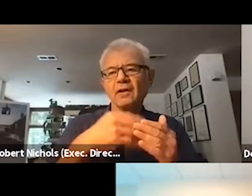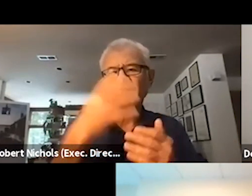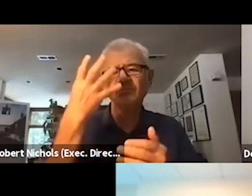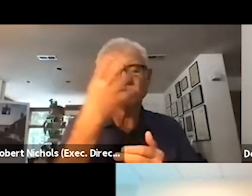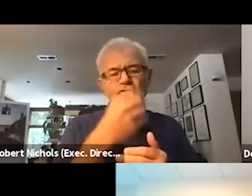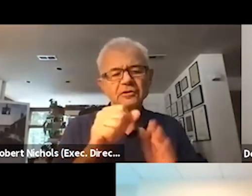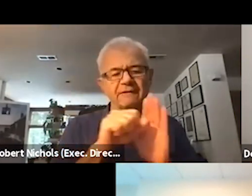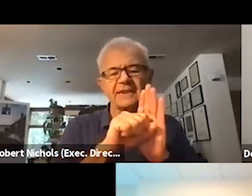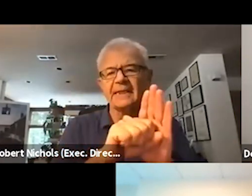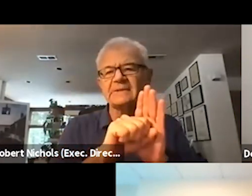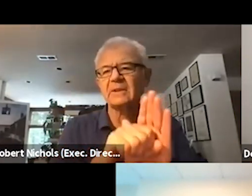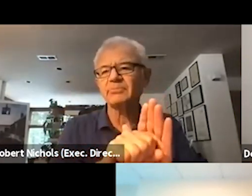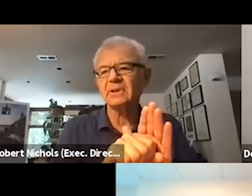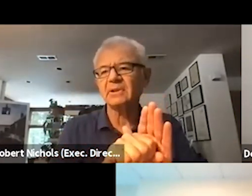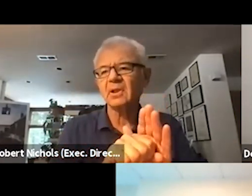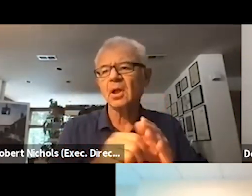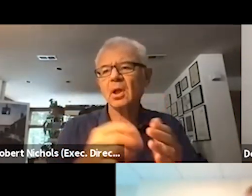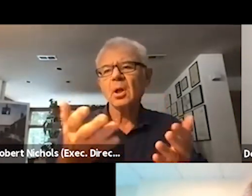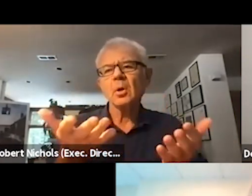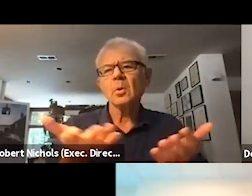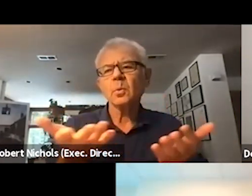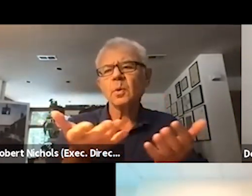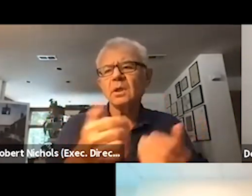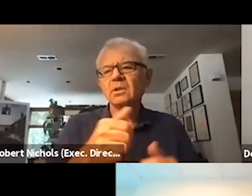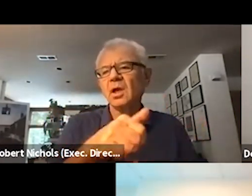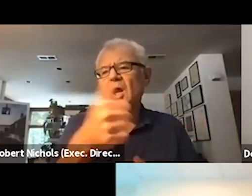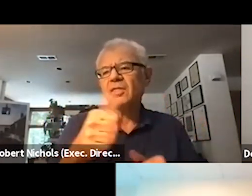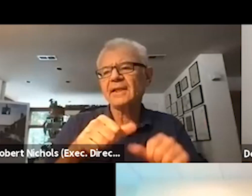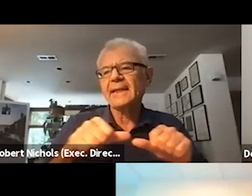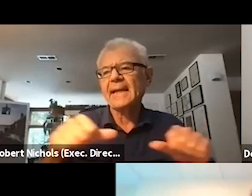So I appreciate all of the beautiful statements.